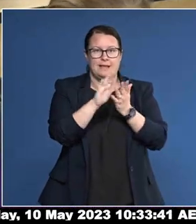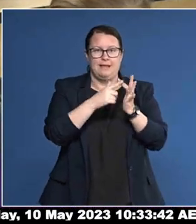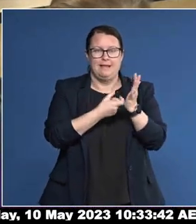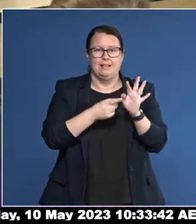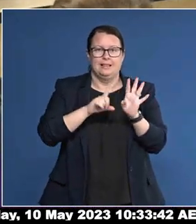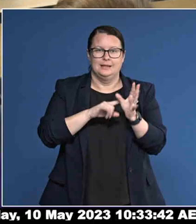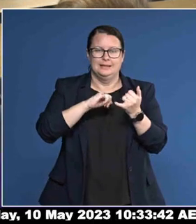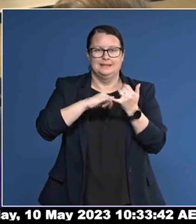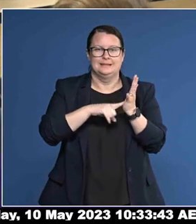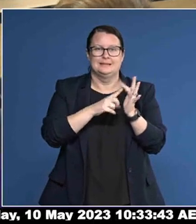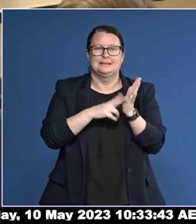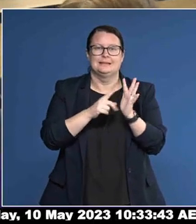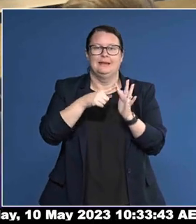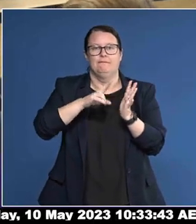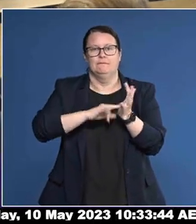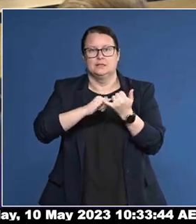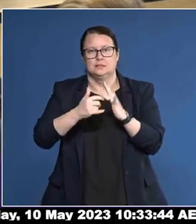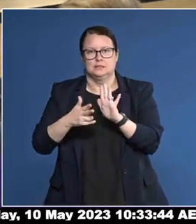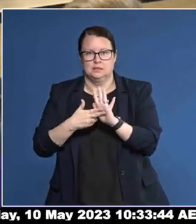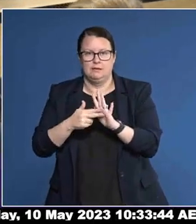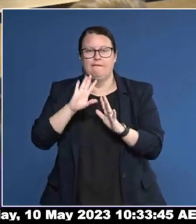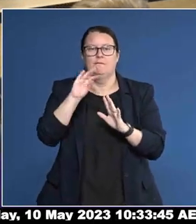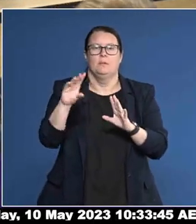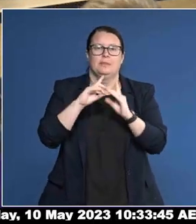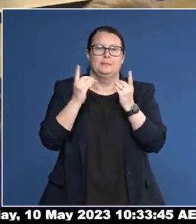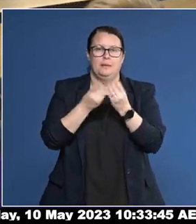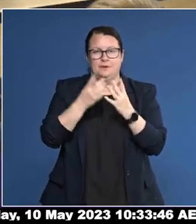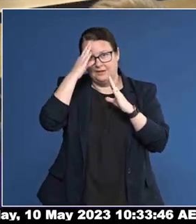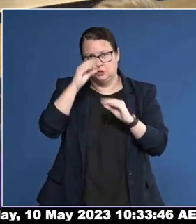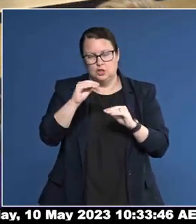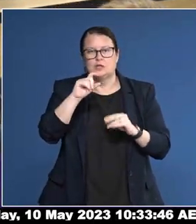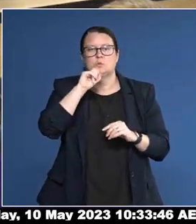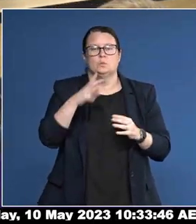Education,.and Ms Stevenson will take an affirmation. COMMISSIONER McEWIN: Thank you.